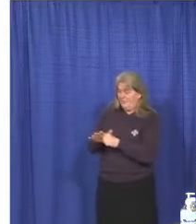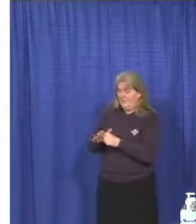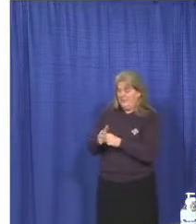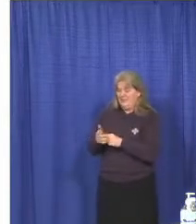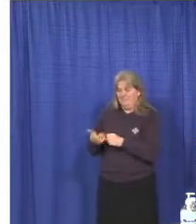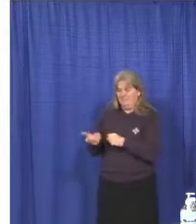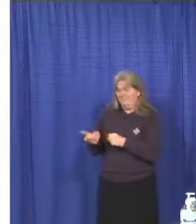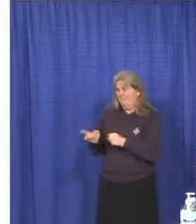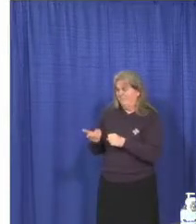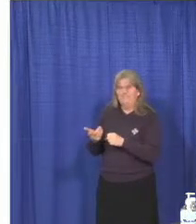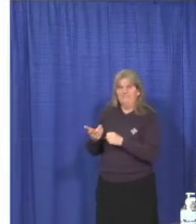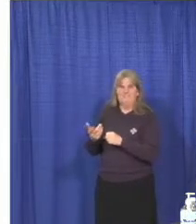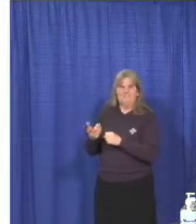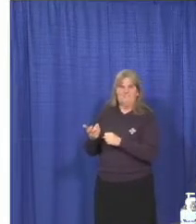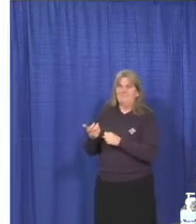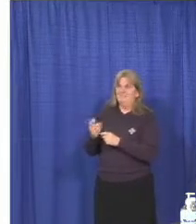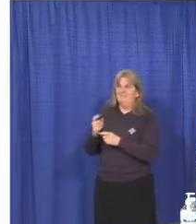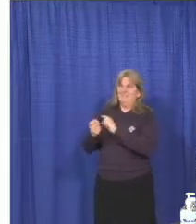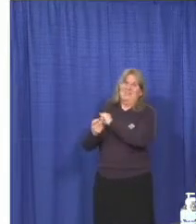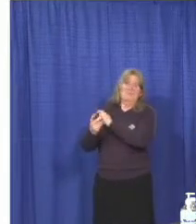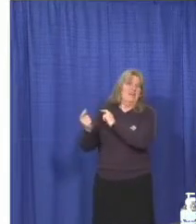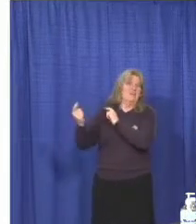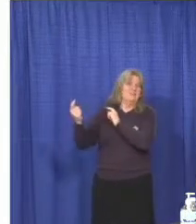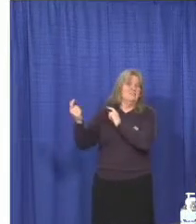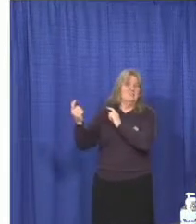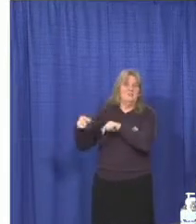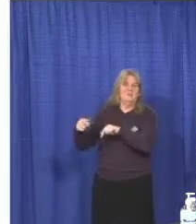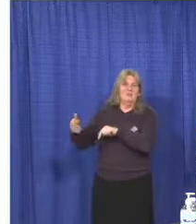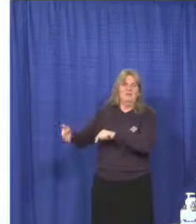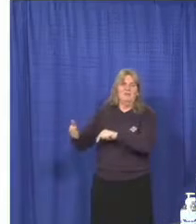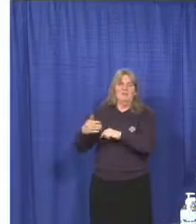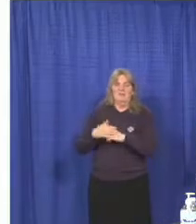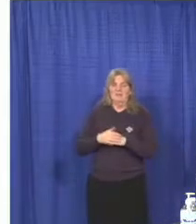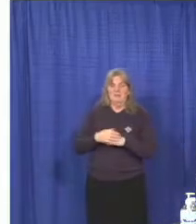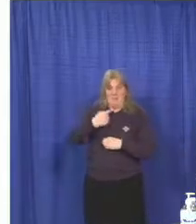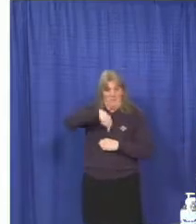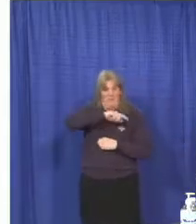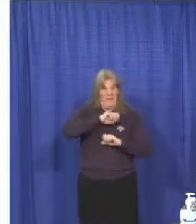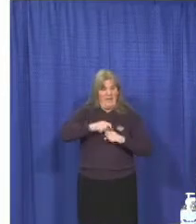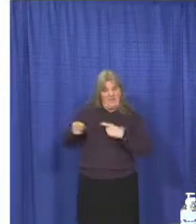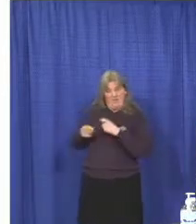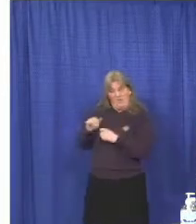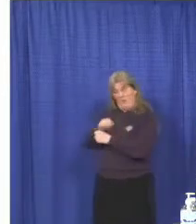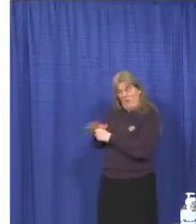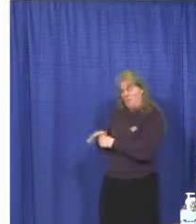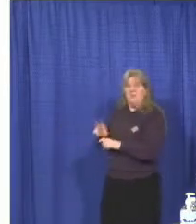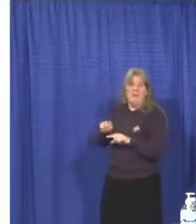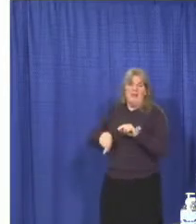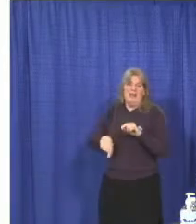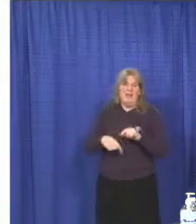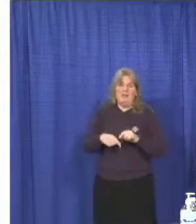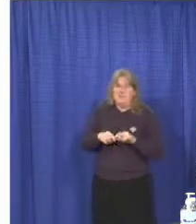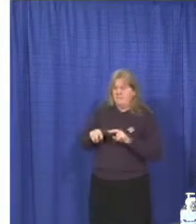to go through drastic changes. That part is beyond our control.